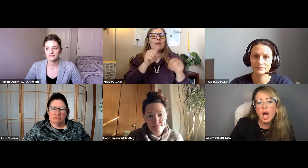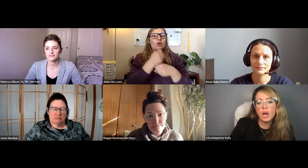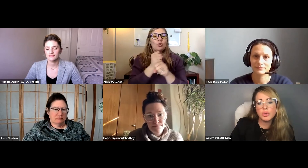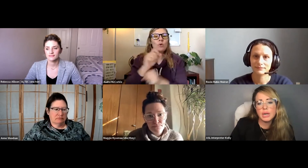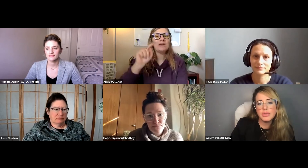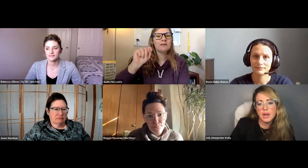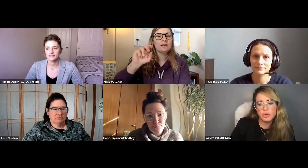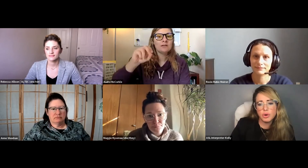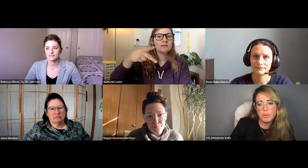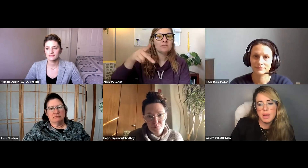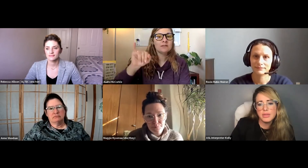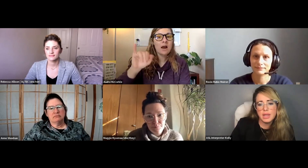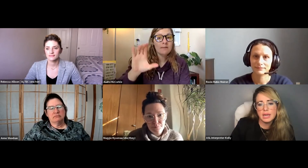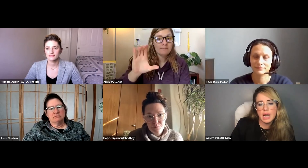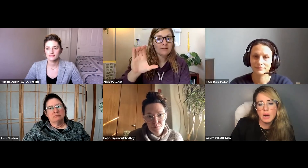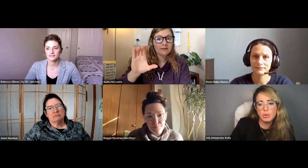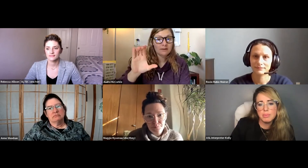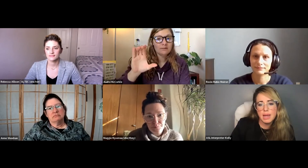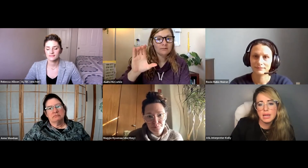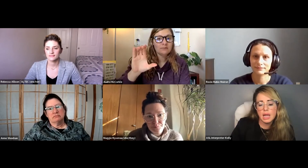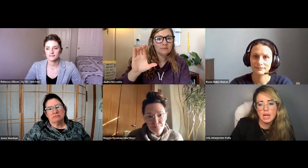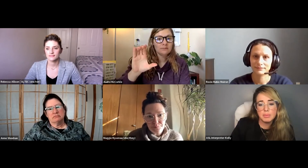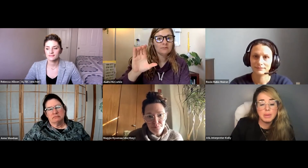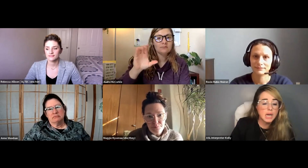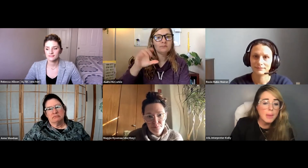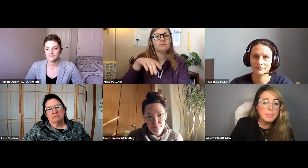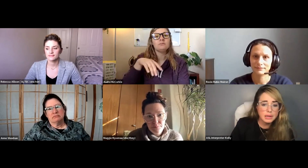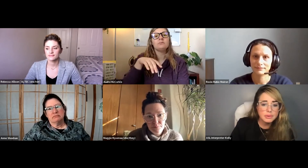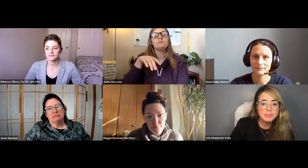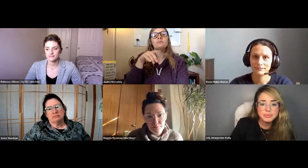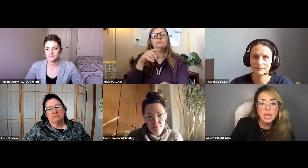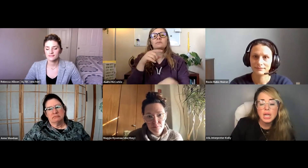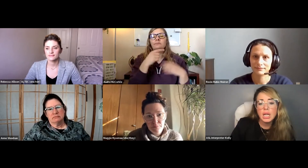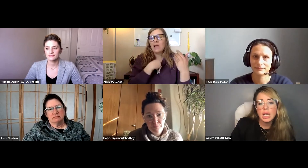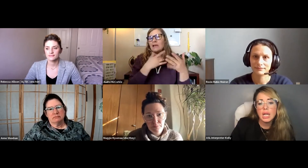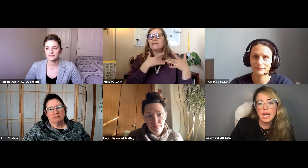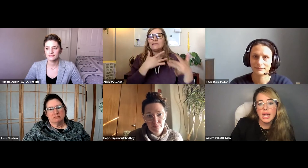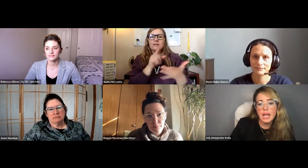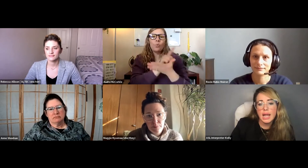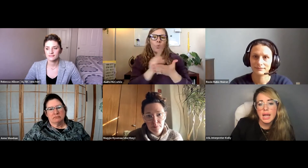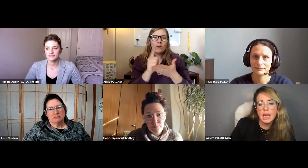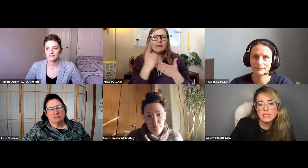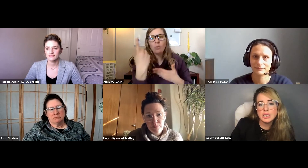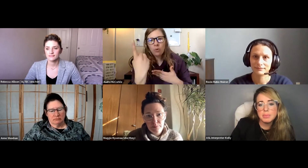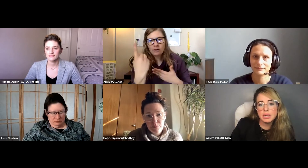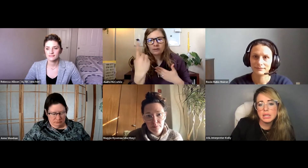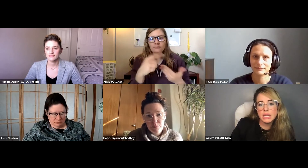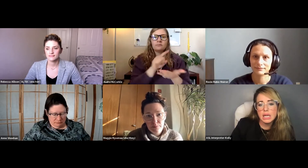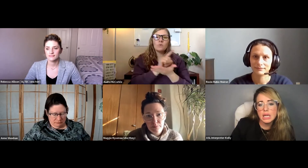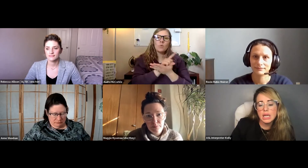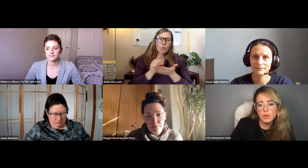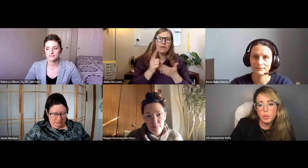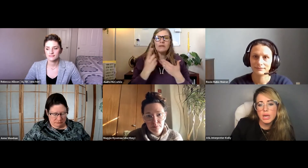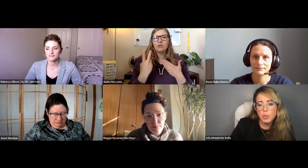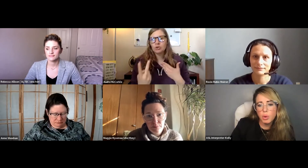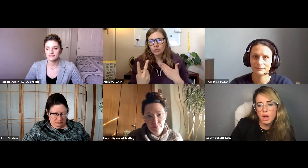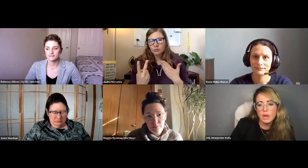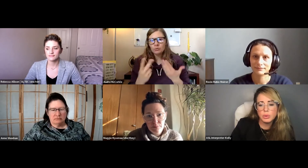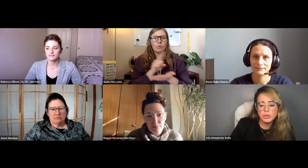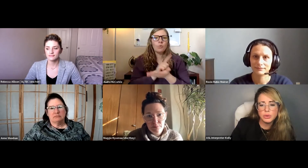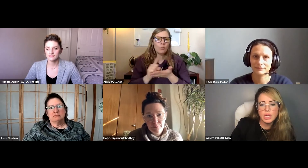I'll create that group and then I will make um a topic and typically in week one we'll do this